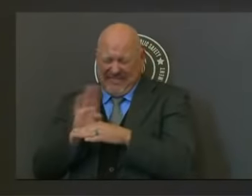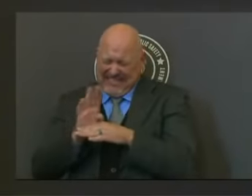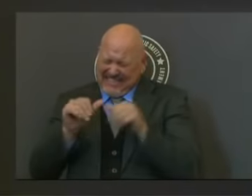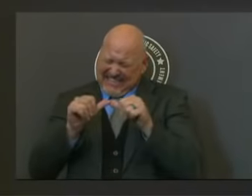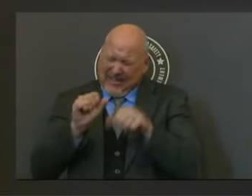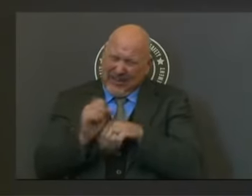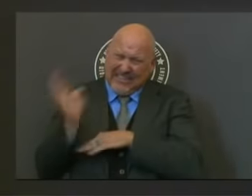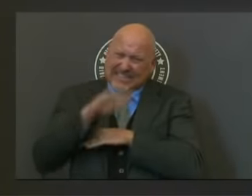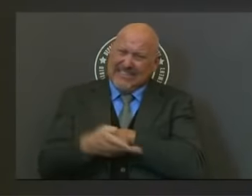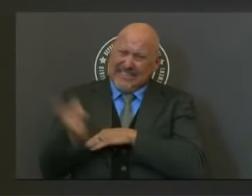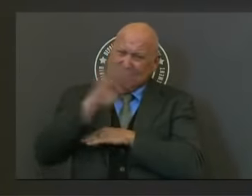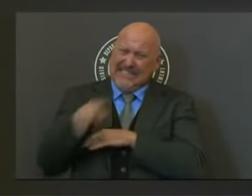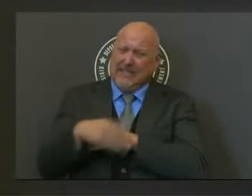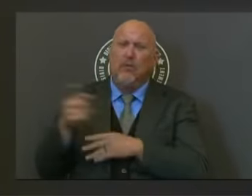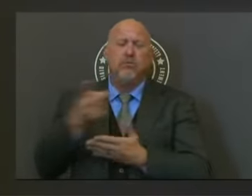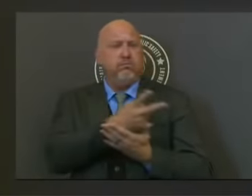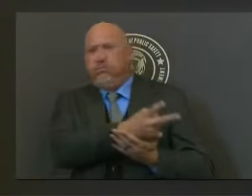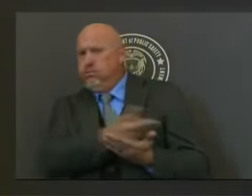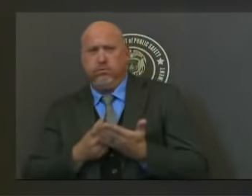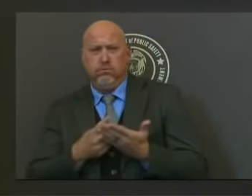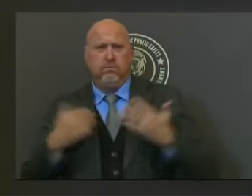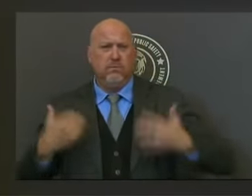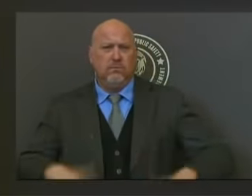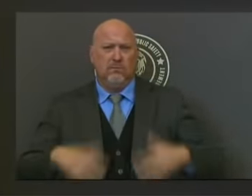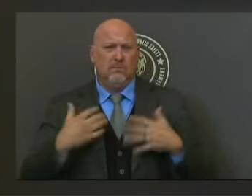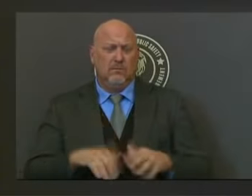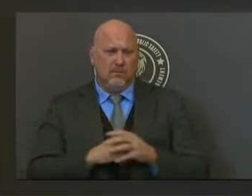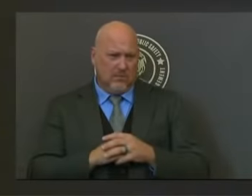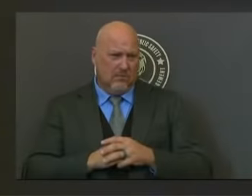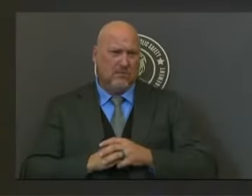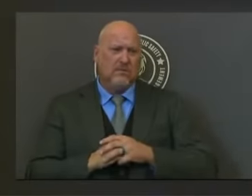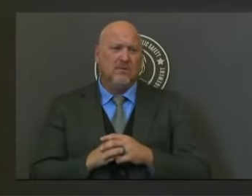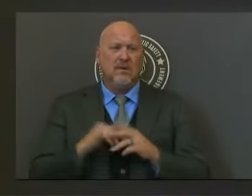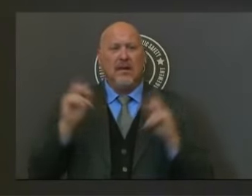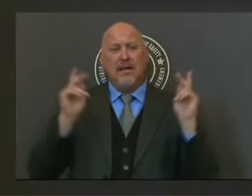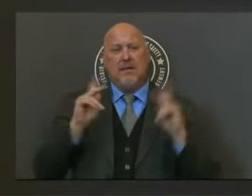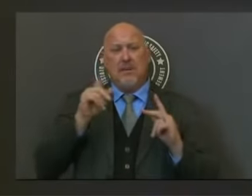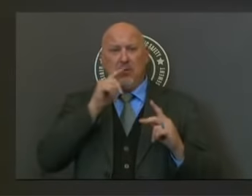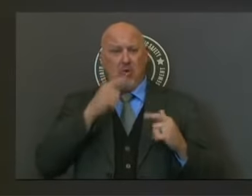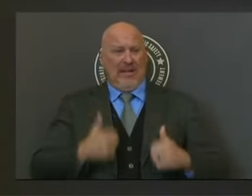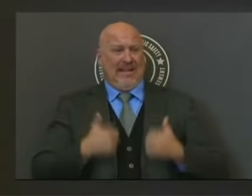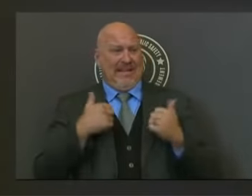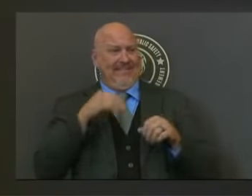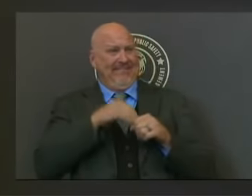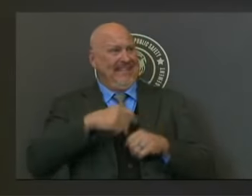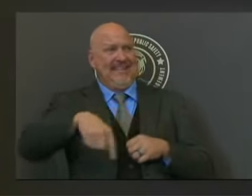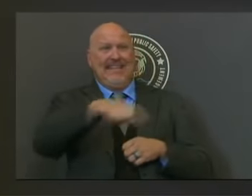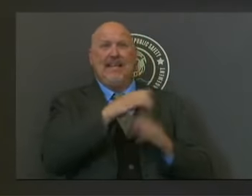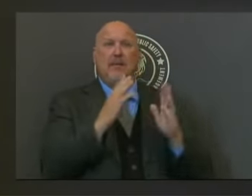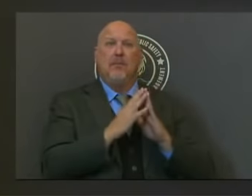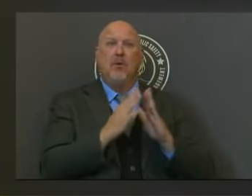and you tons of retired